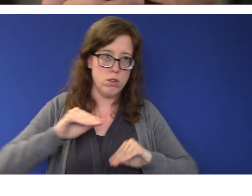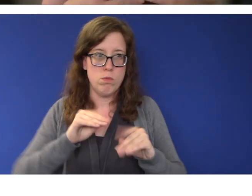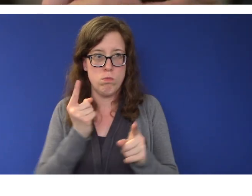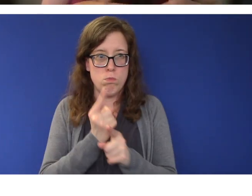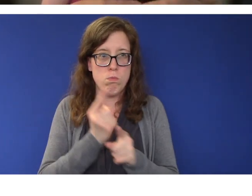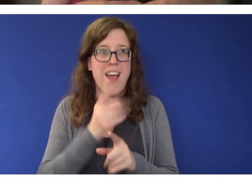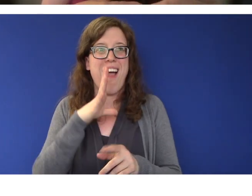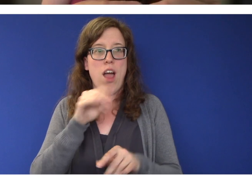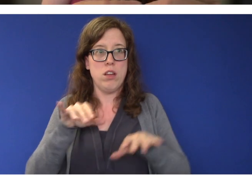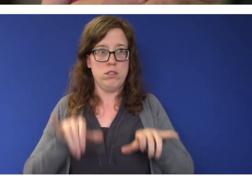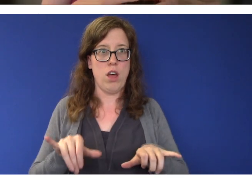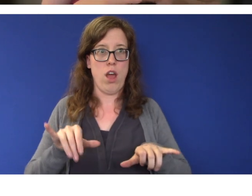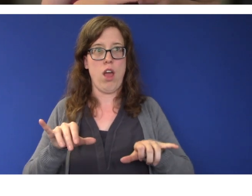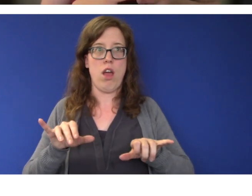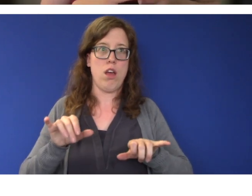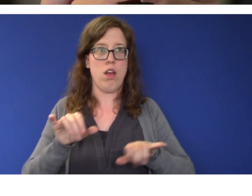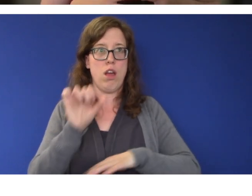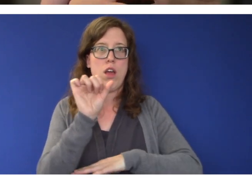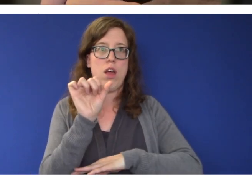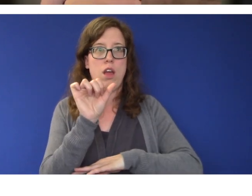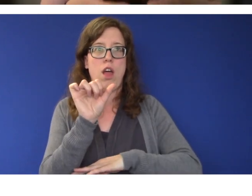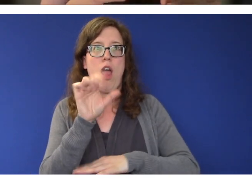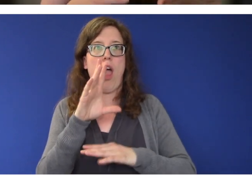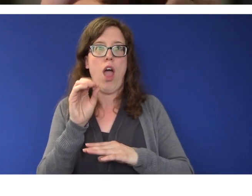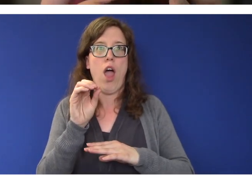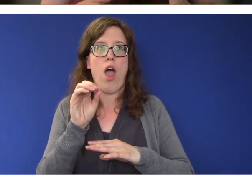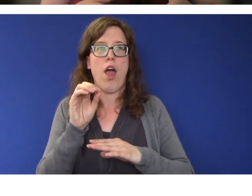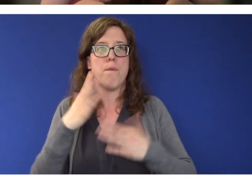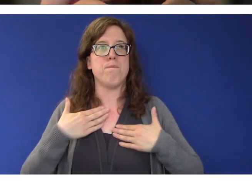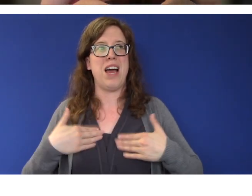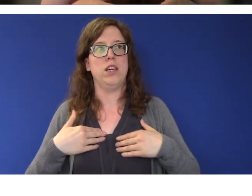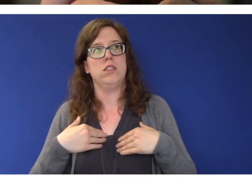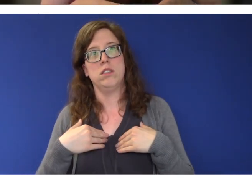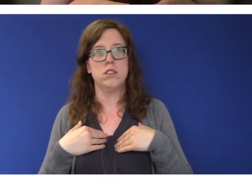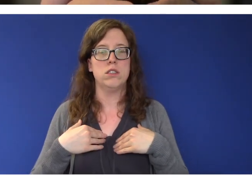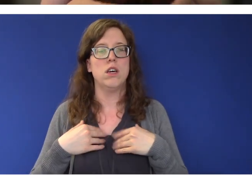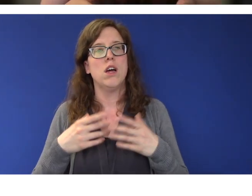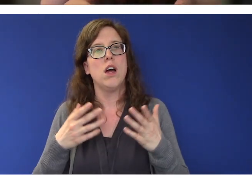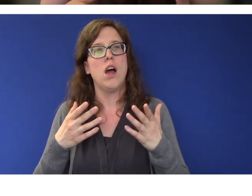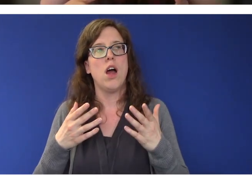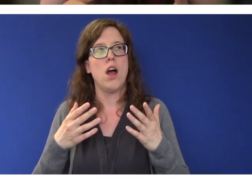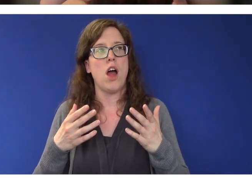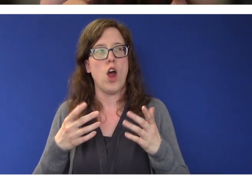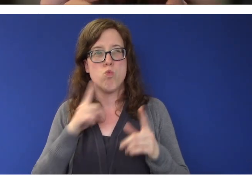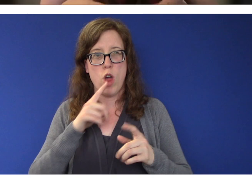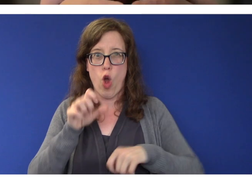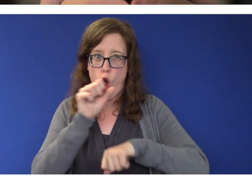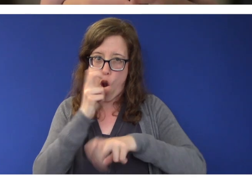that body posture. So I would really encourage you to allow that child to support their head